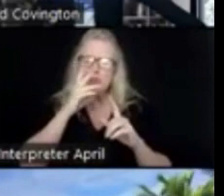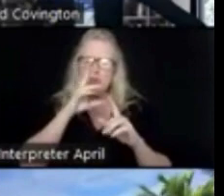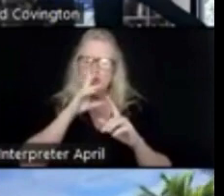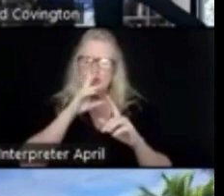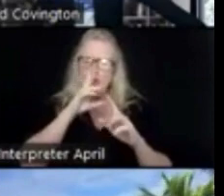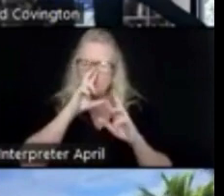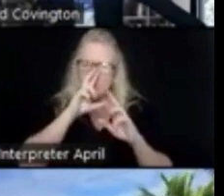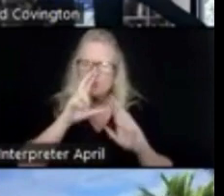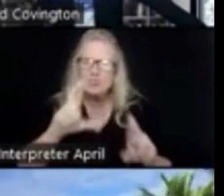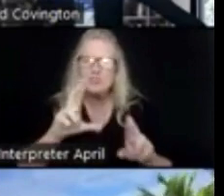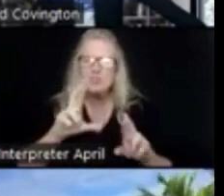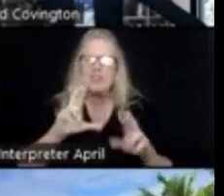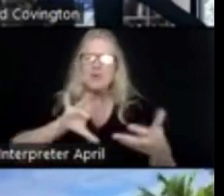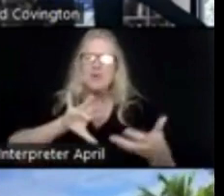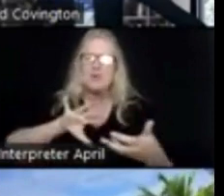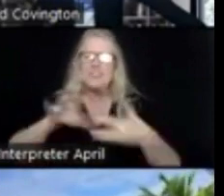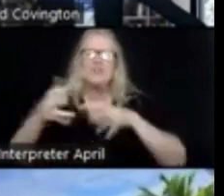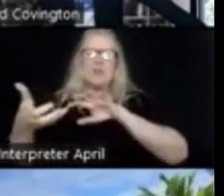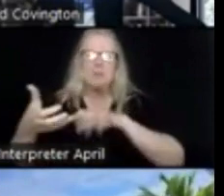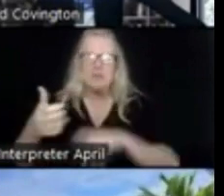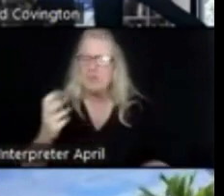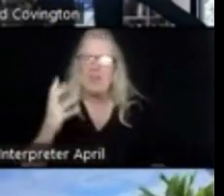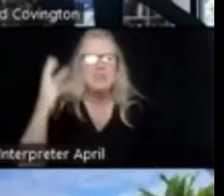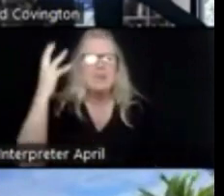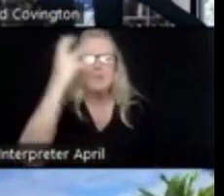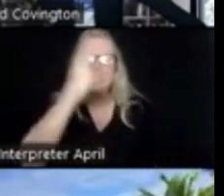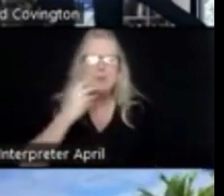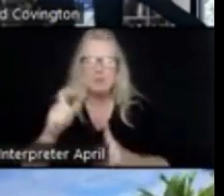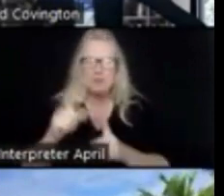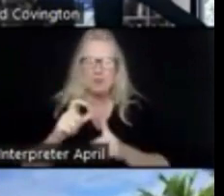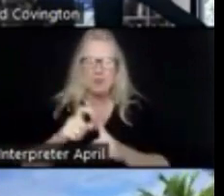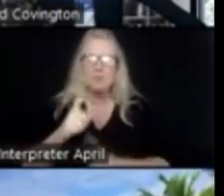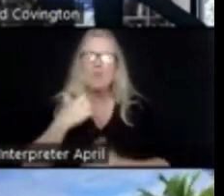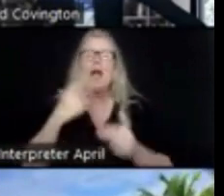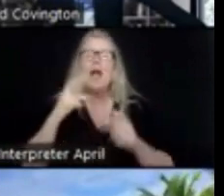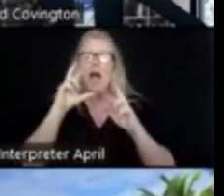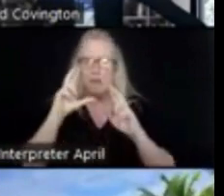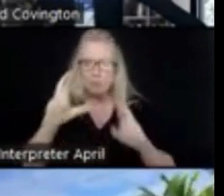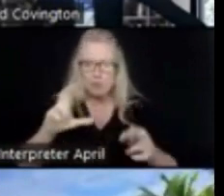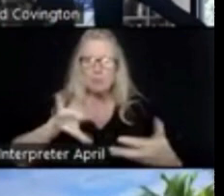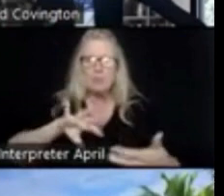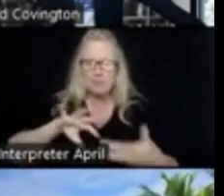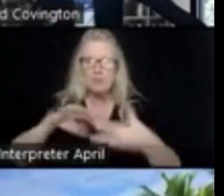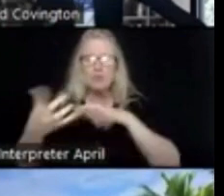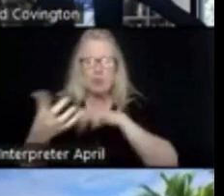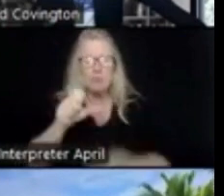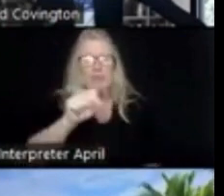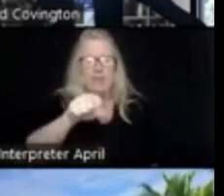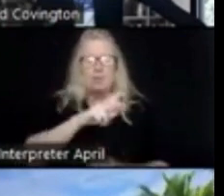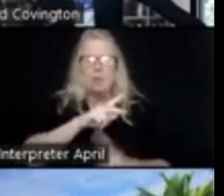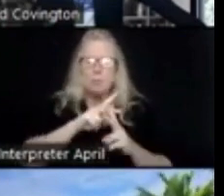I THINK THAT IS A BEAUTIFUL TERM TO SAY THAT NOT ONLY ARE YOU RESPECTFULLY DISRUPTIVE, BUT TRAUMA SENSITIVE.